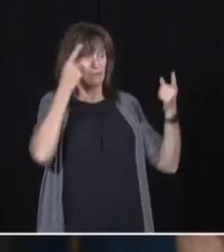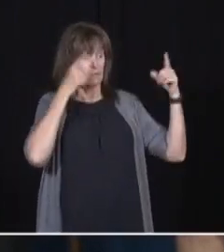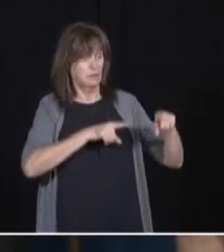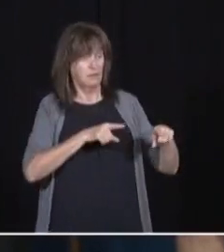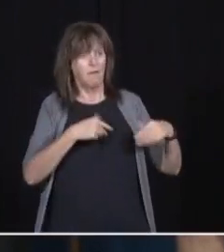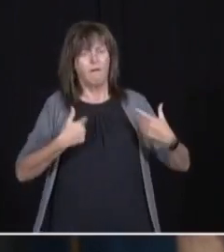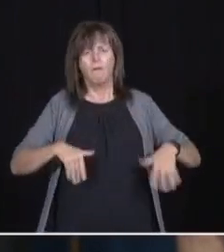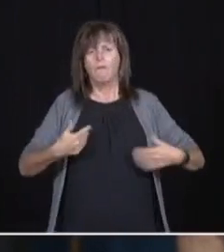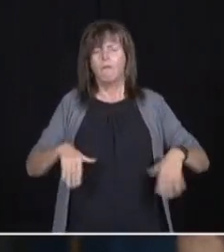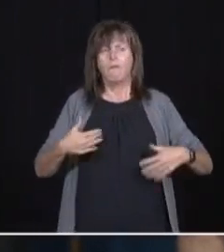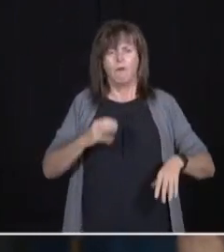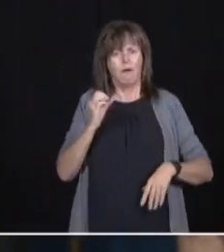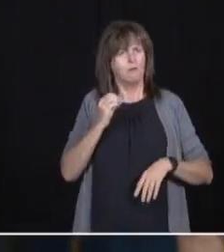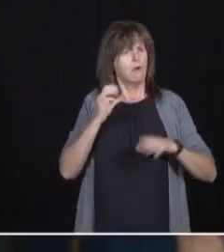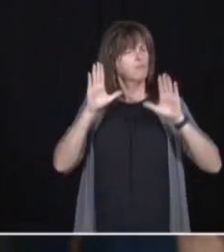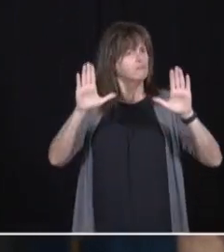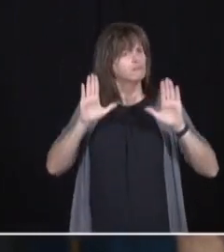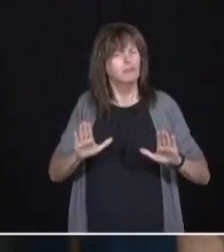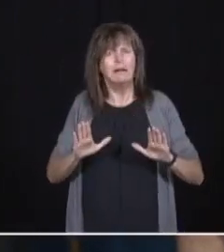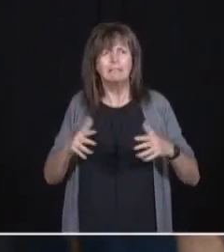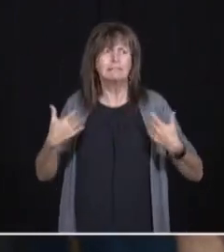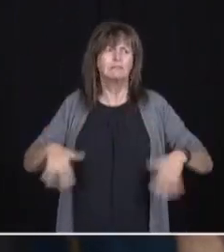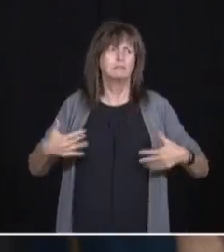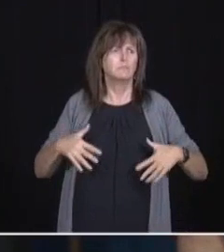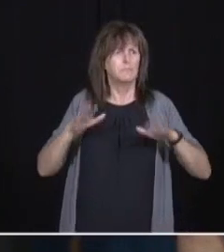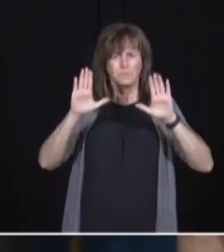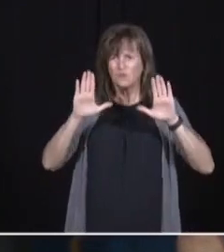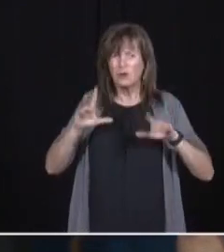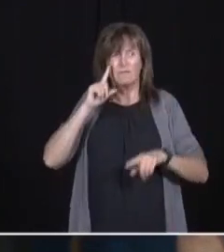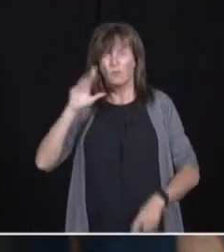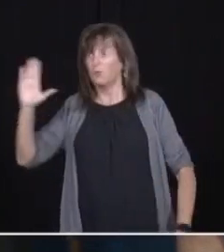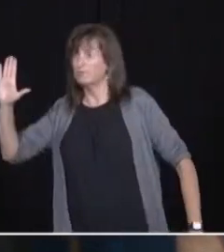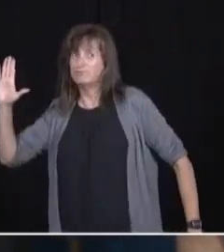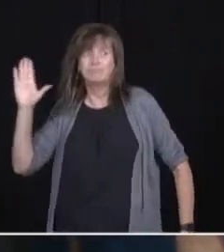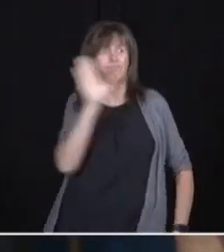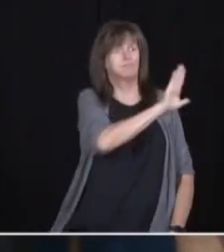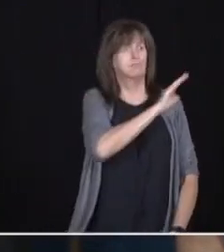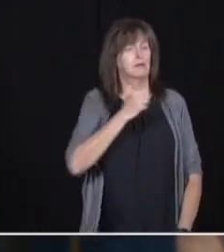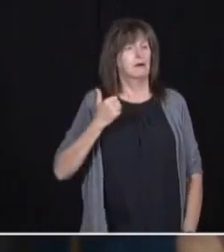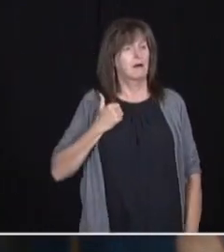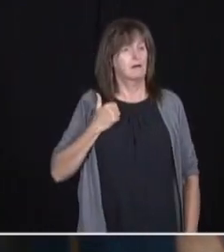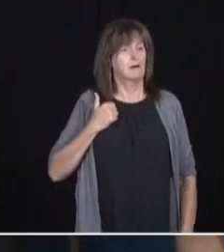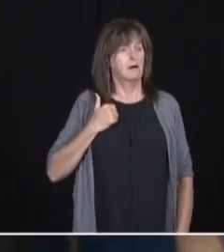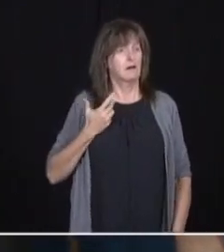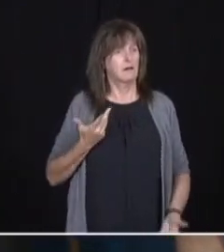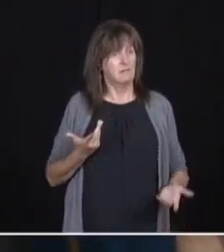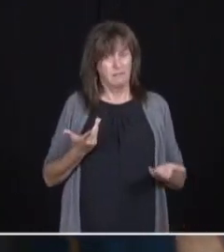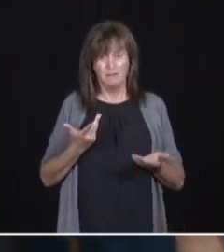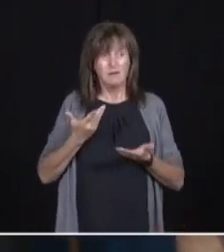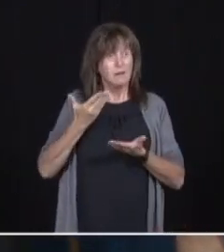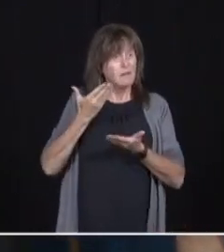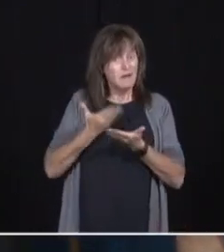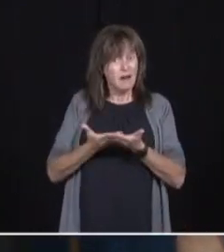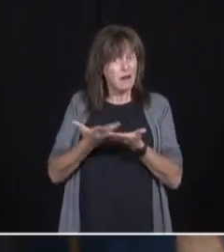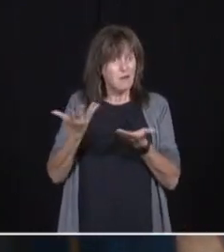And this deal is a great deal for Ontario. And it is a great deal for Canada. It is proof of what happens when we all work